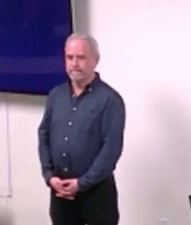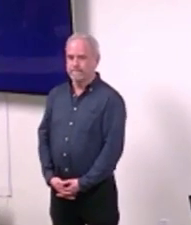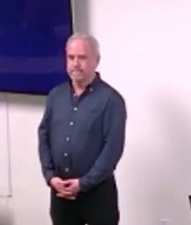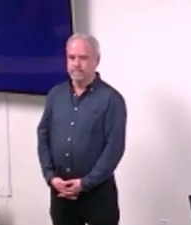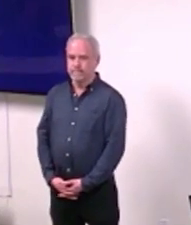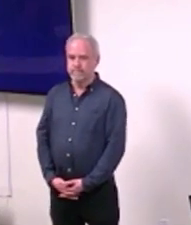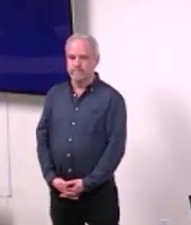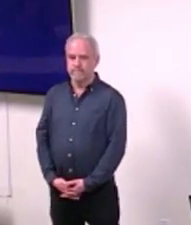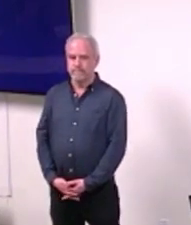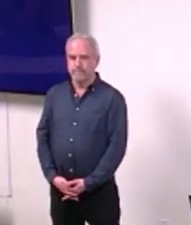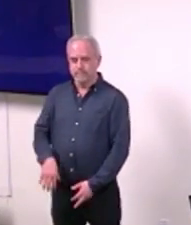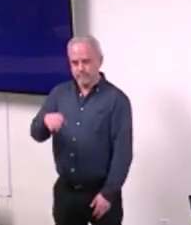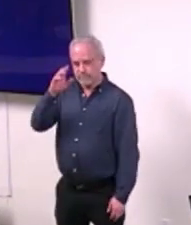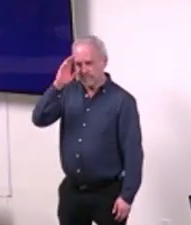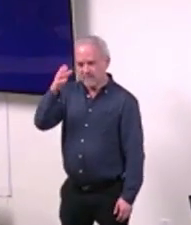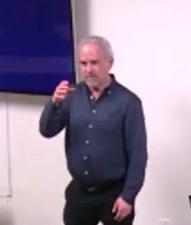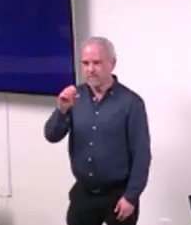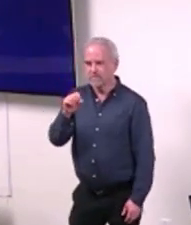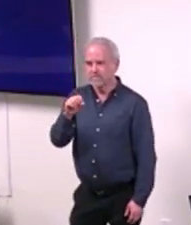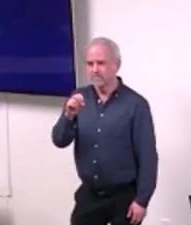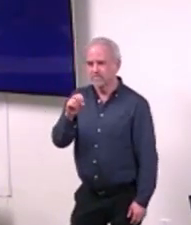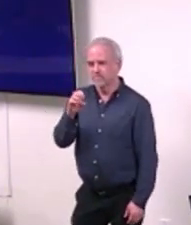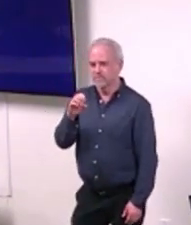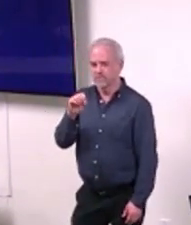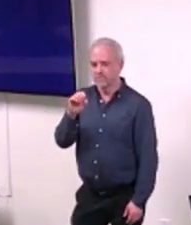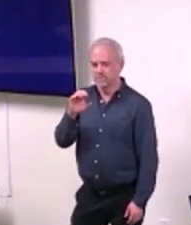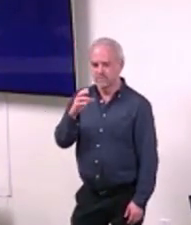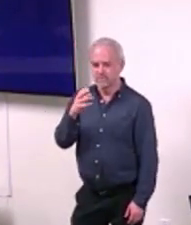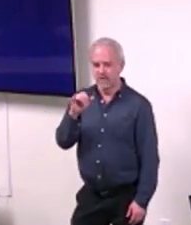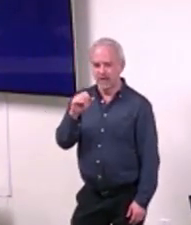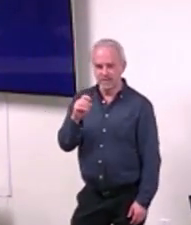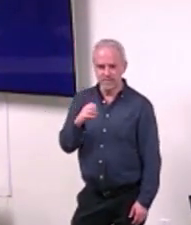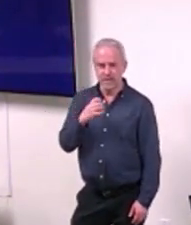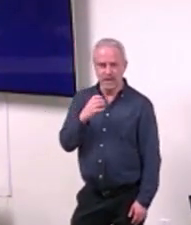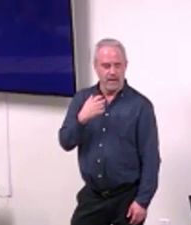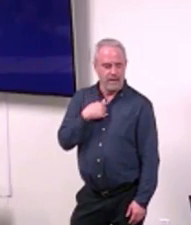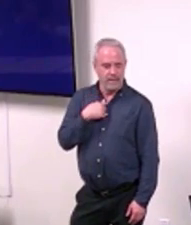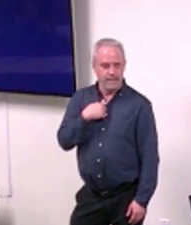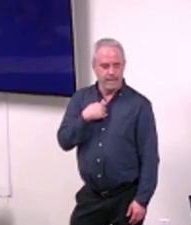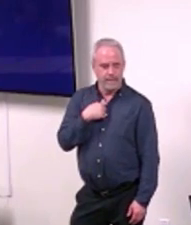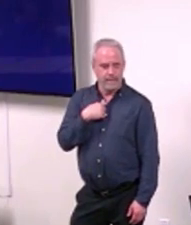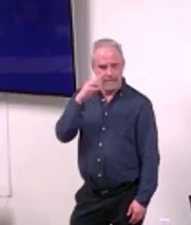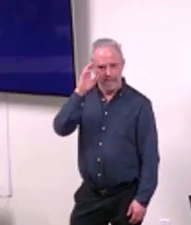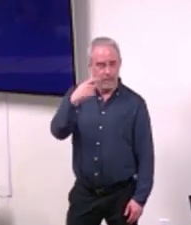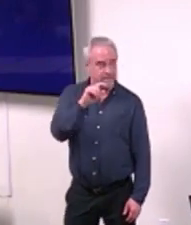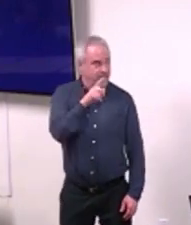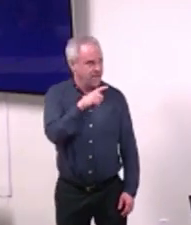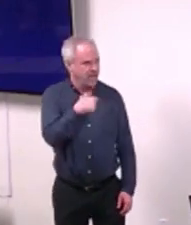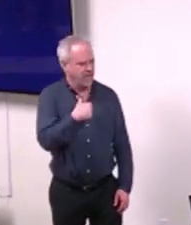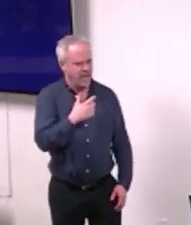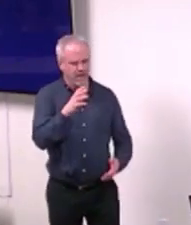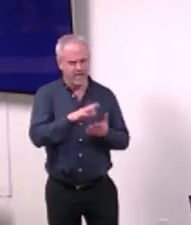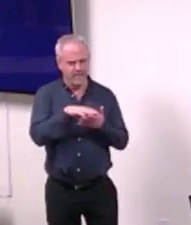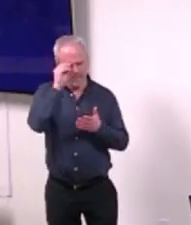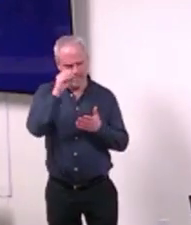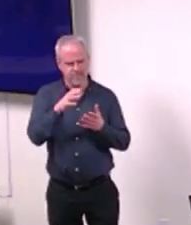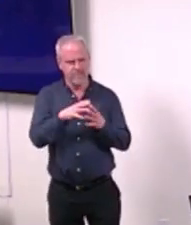Hi, I'm . Thank you so much. I learned so much as I listened to you talk on this talk.